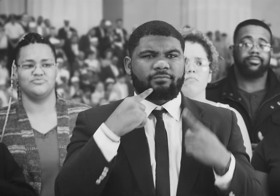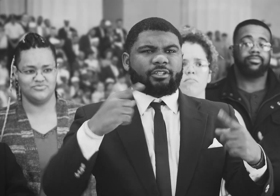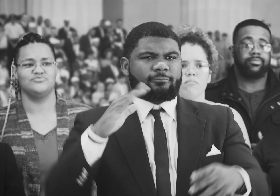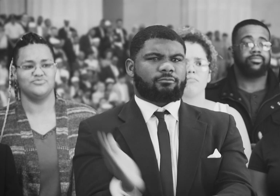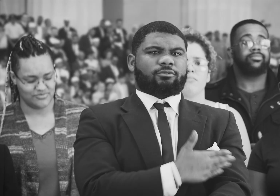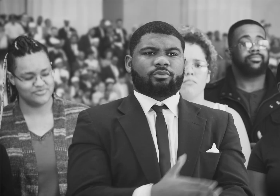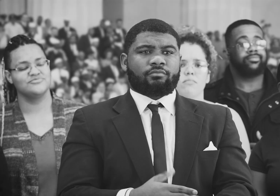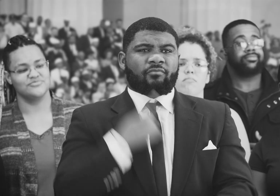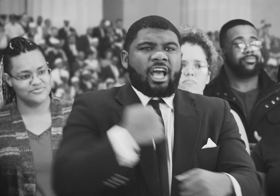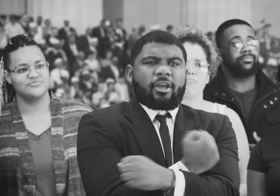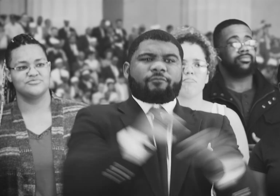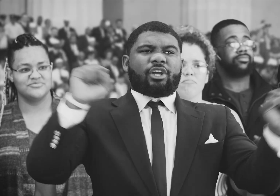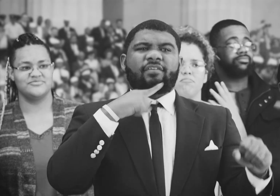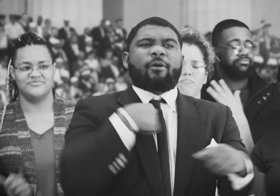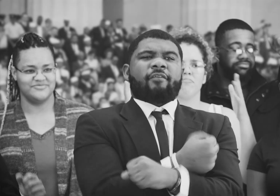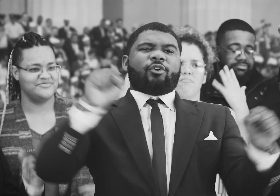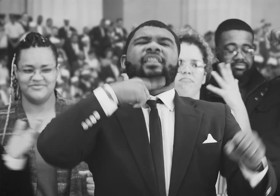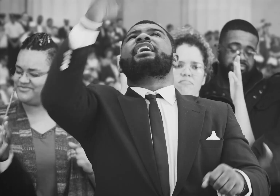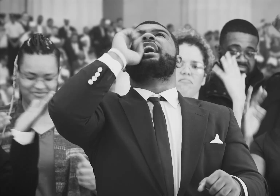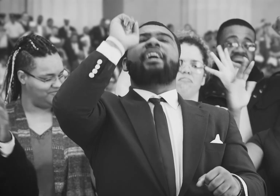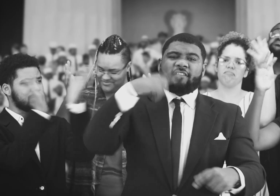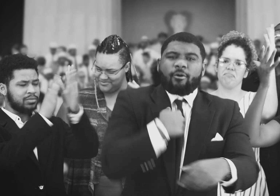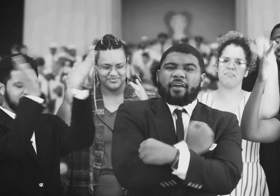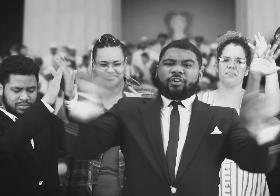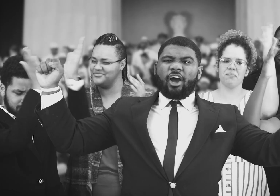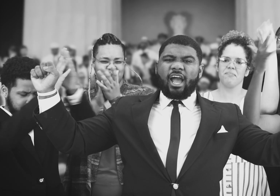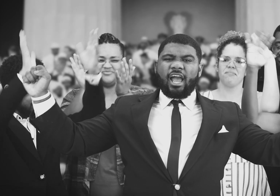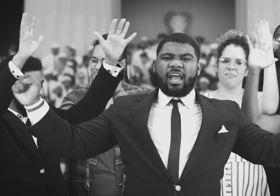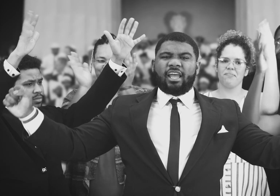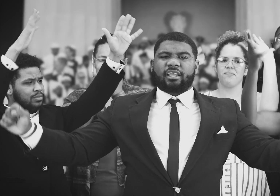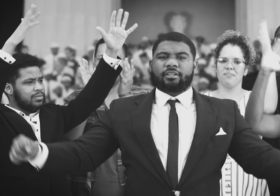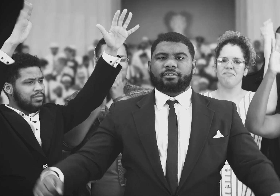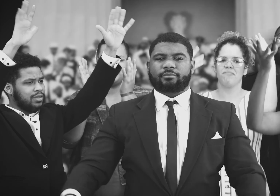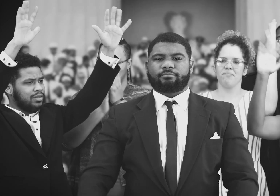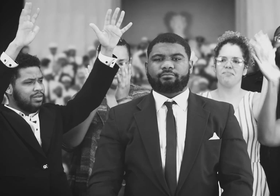of the old black spiritual: "Free at last! Free at last! Thank God Almighty, we are free at last!"